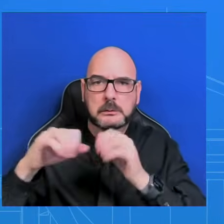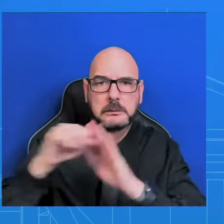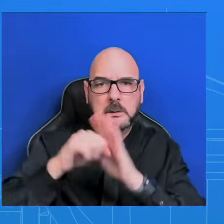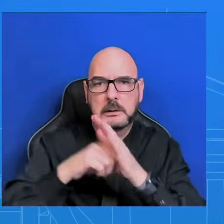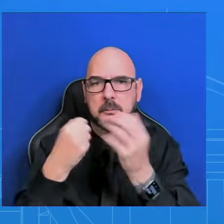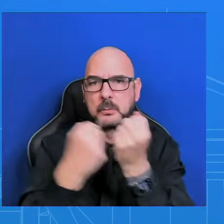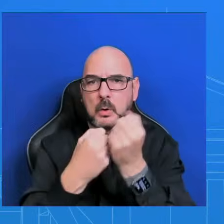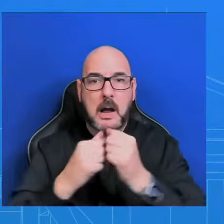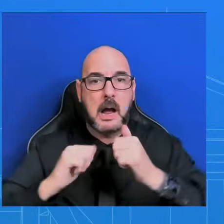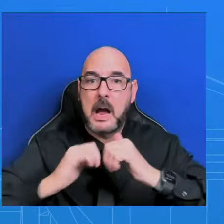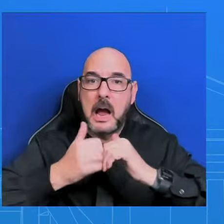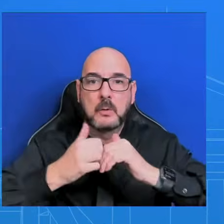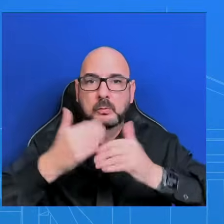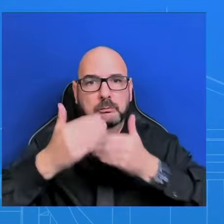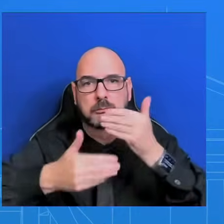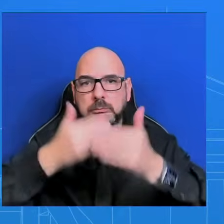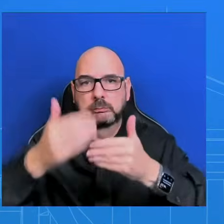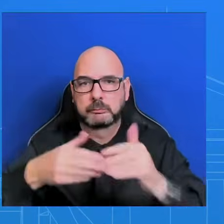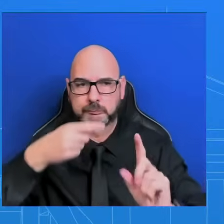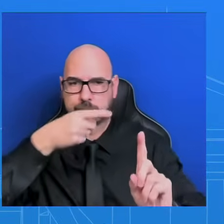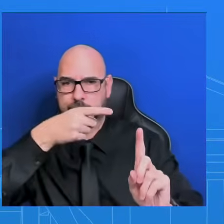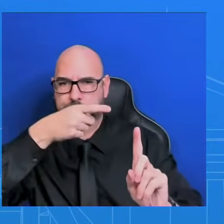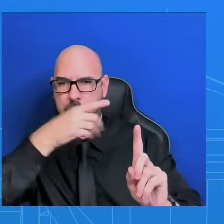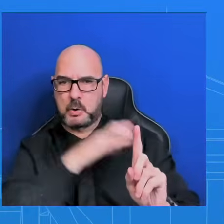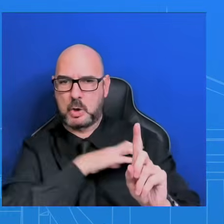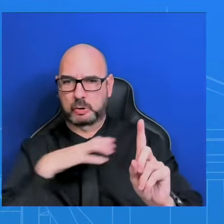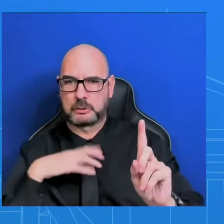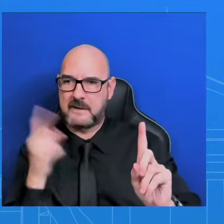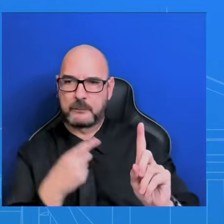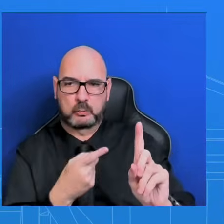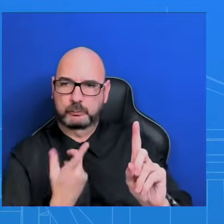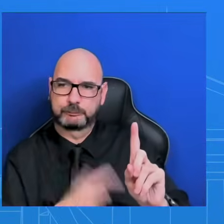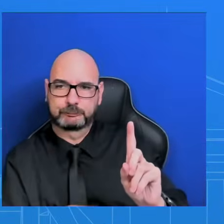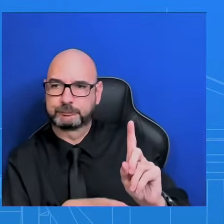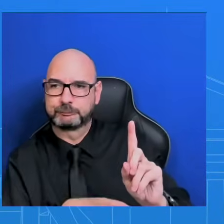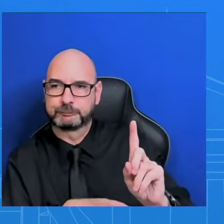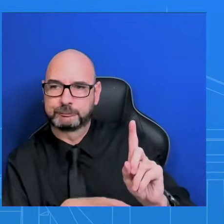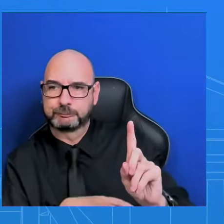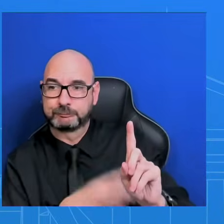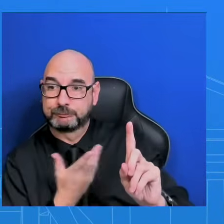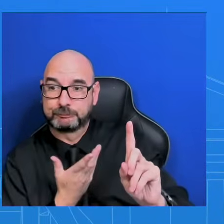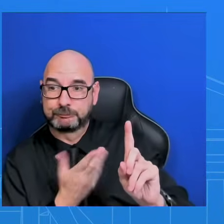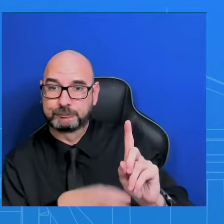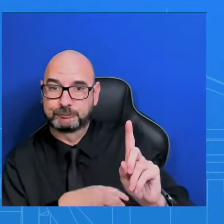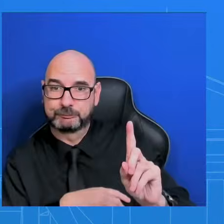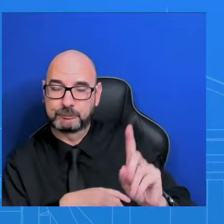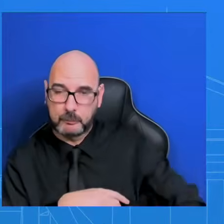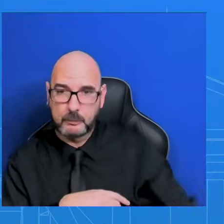The Press: I had a follow-up on what John was saying about deliberate war crimes. That seems to differentiate between deliberate